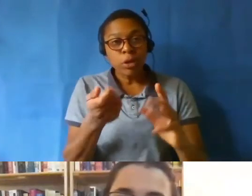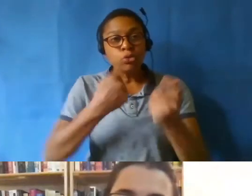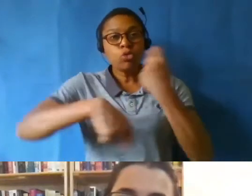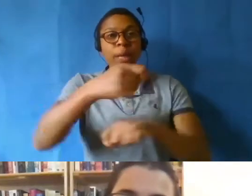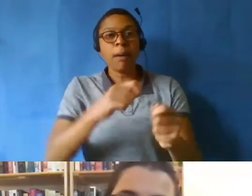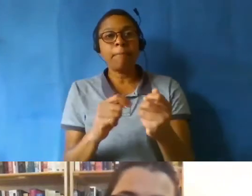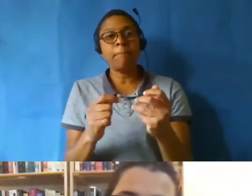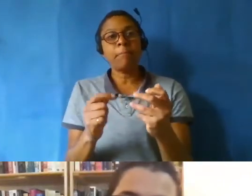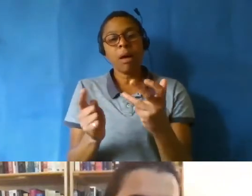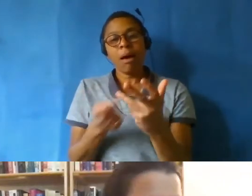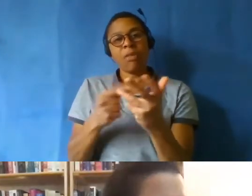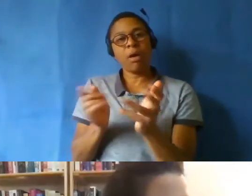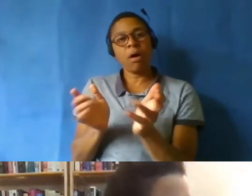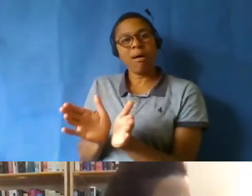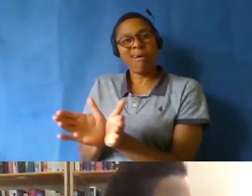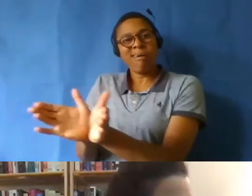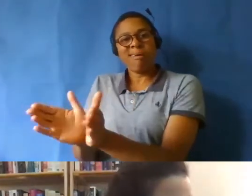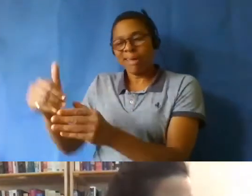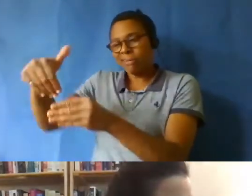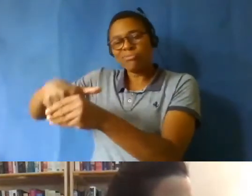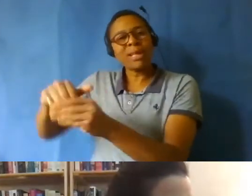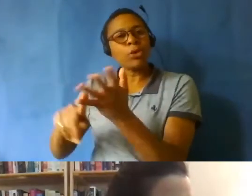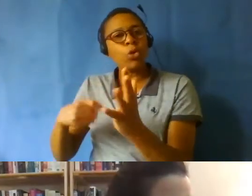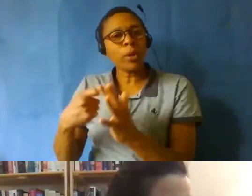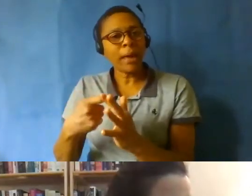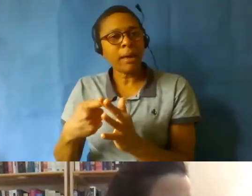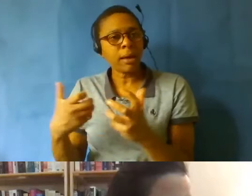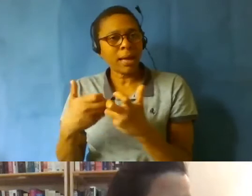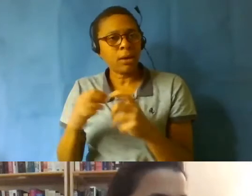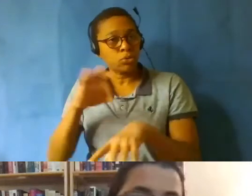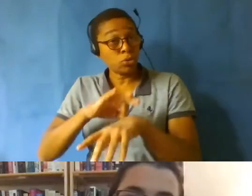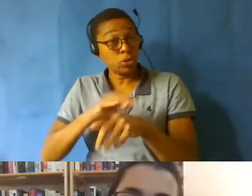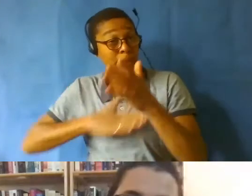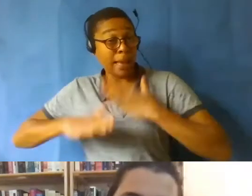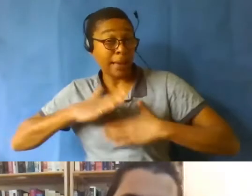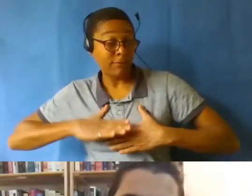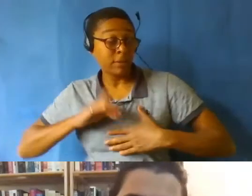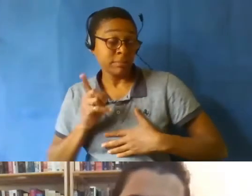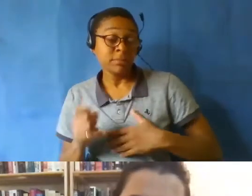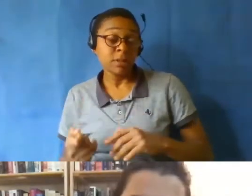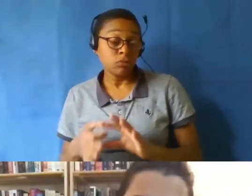UK and like how those doctors interacts as well. Yeah absolutely and, and I think